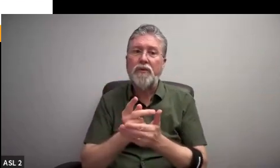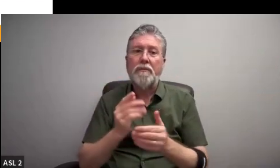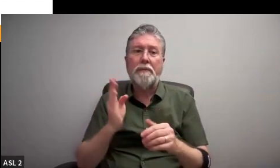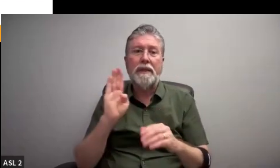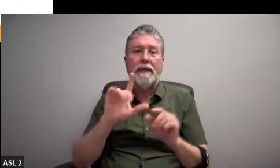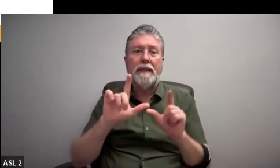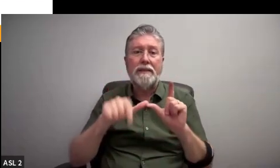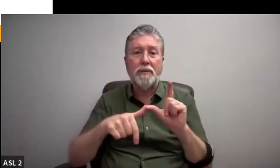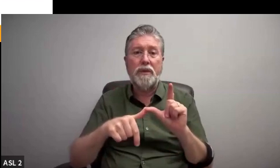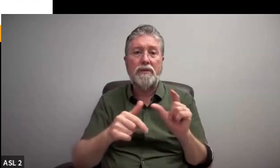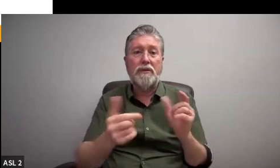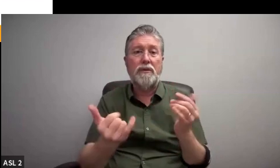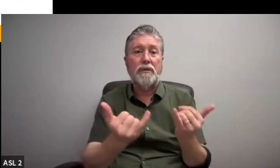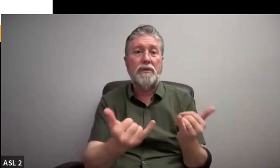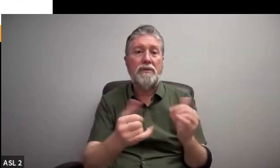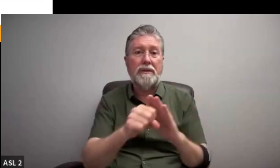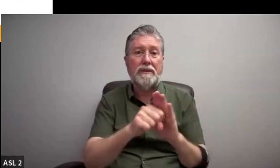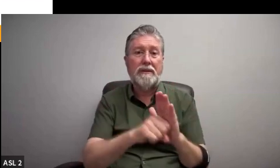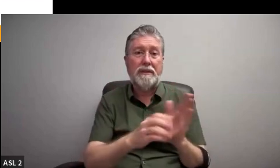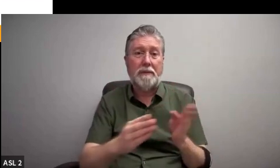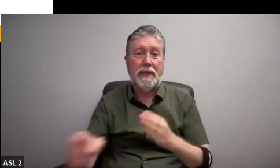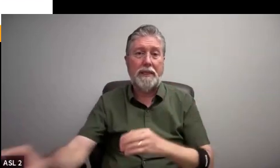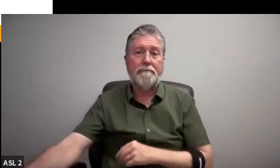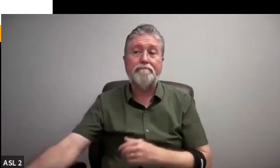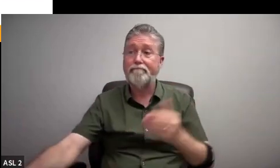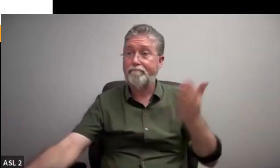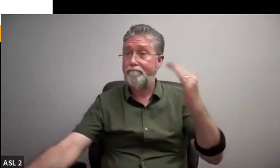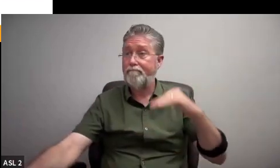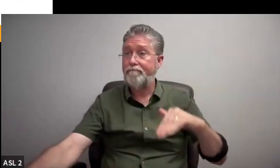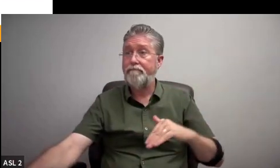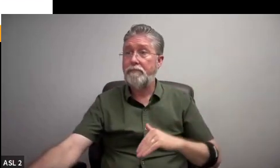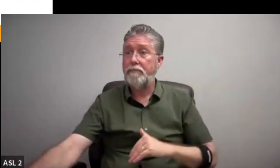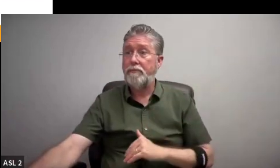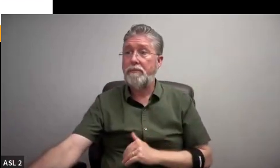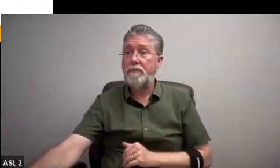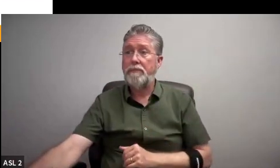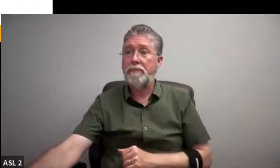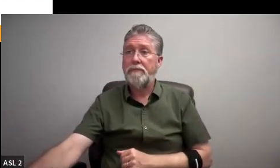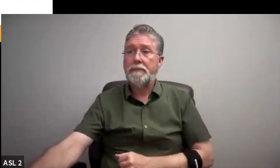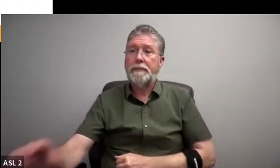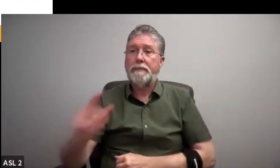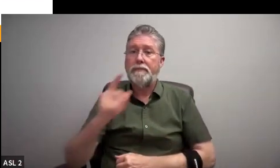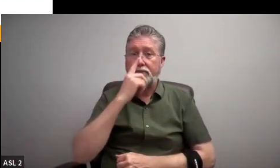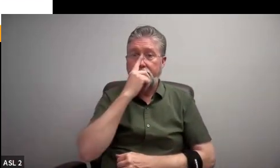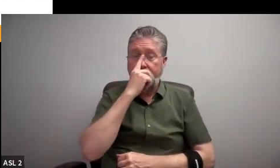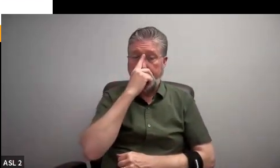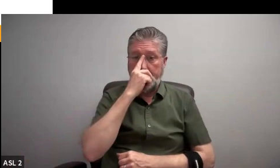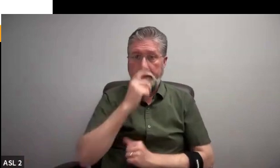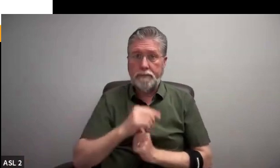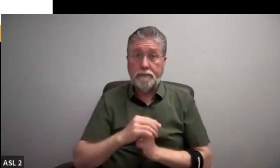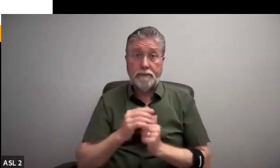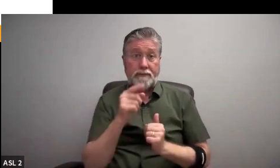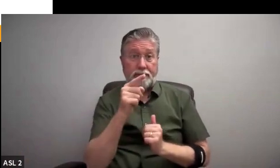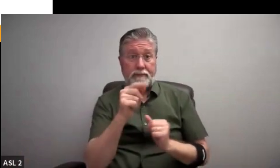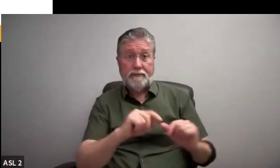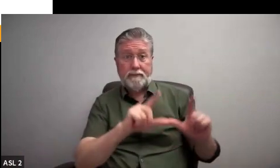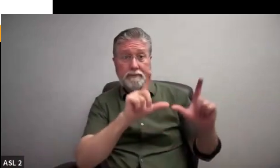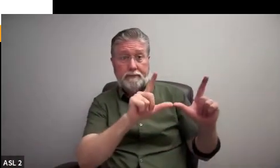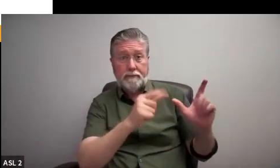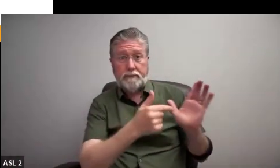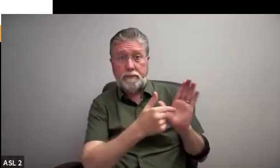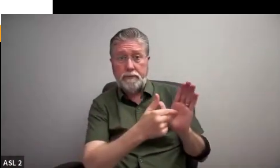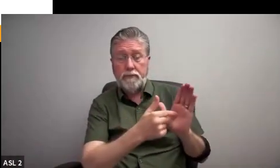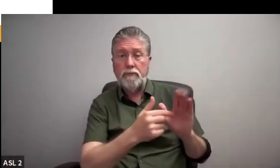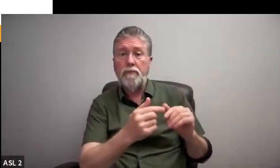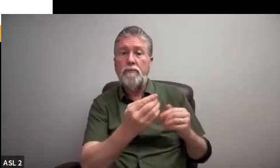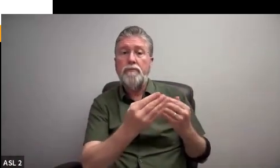of the current state plan. Next slide please. This slide outlines the next four-year state